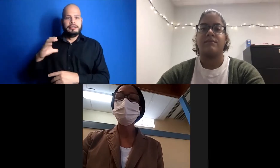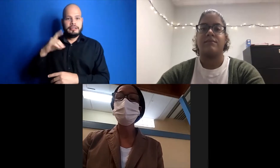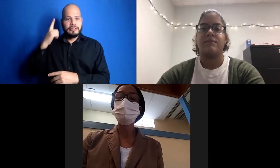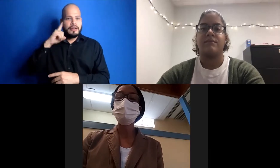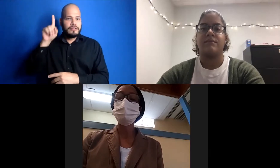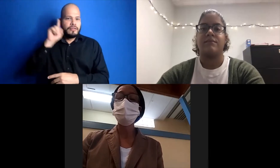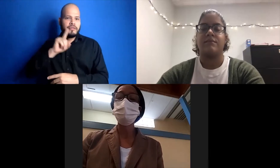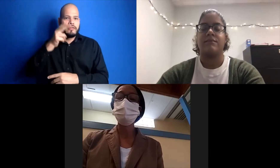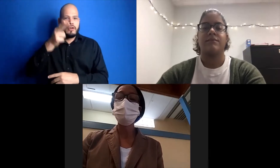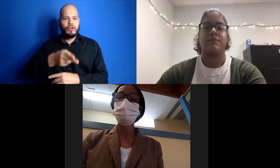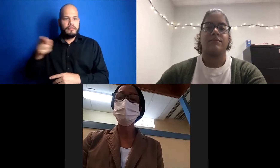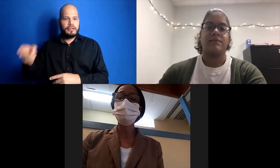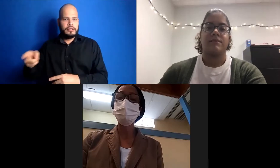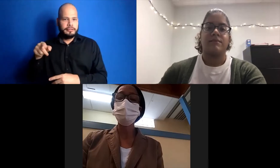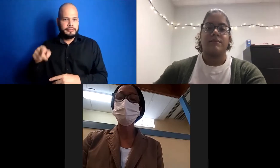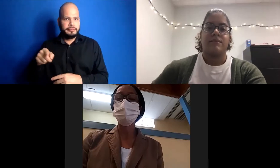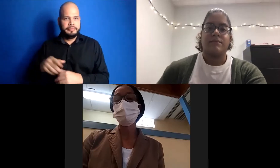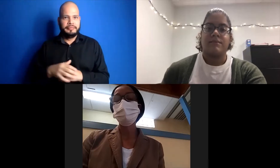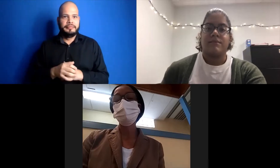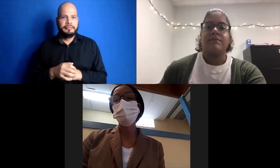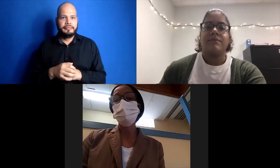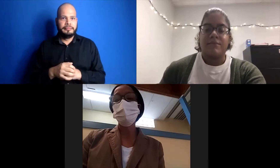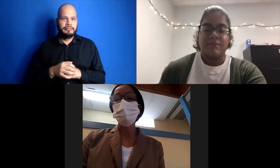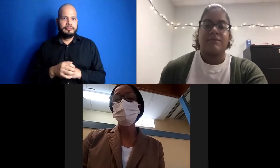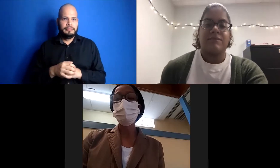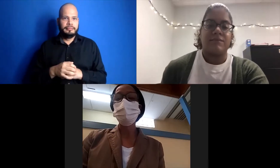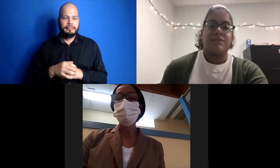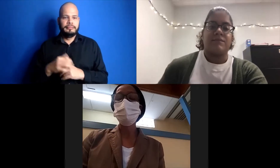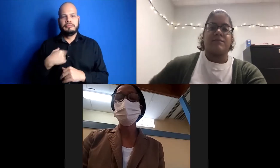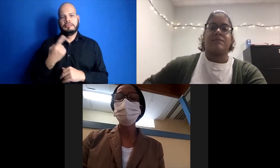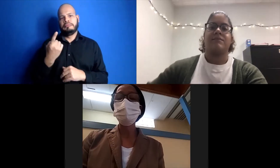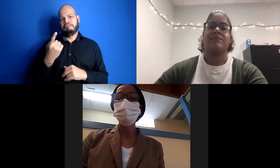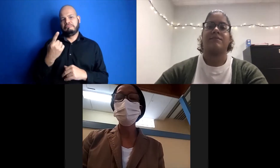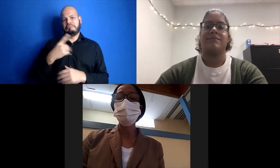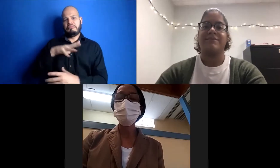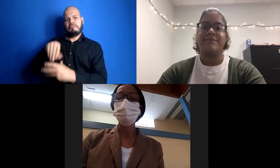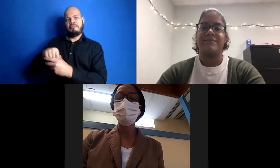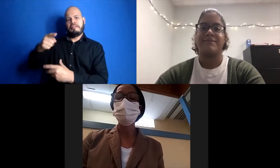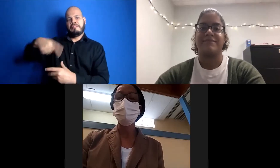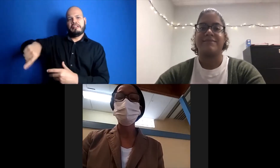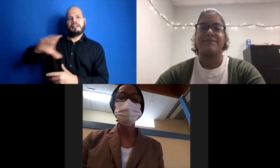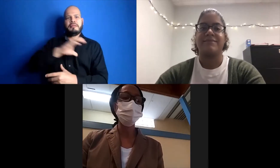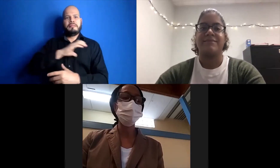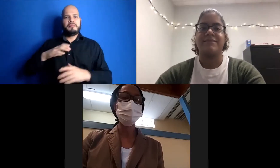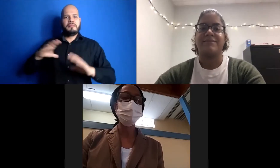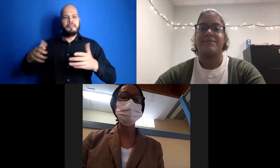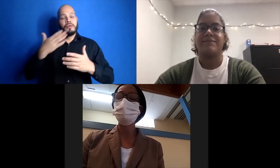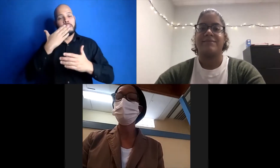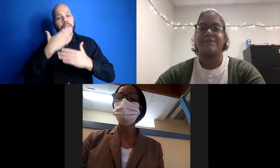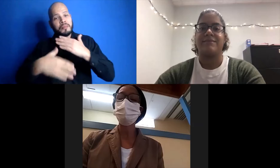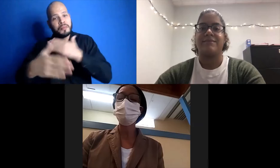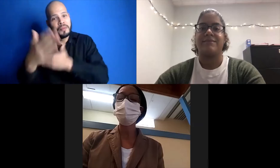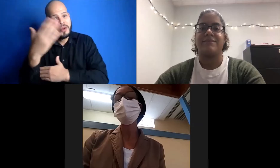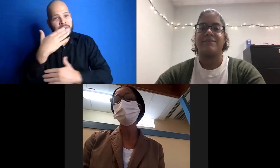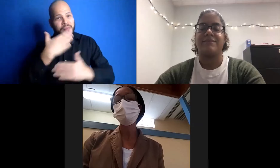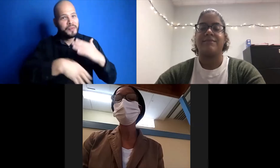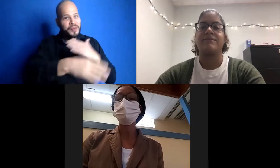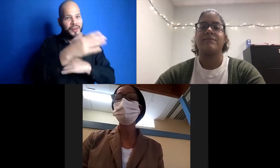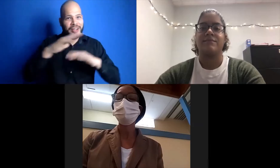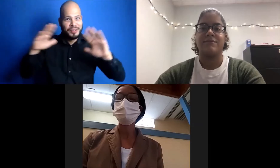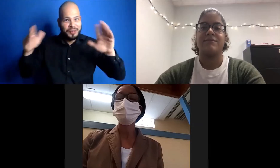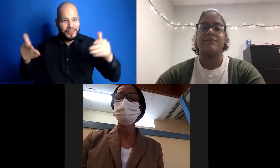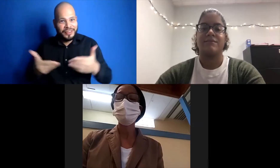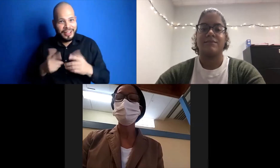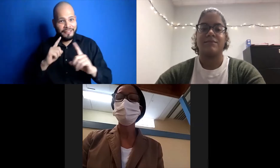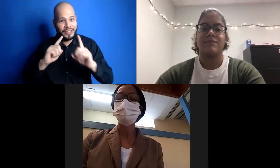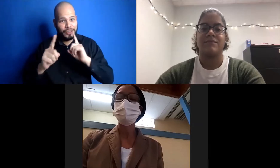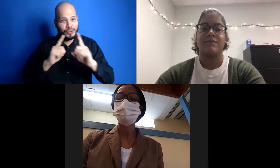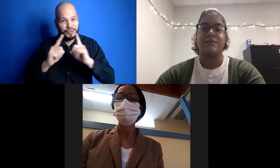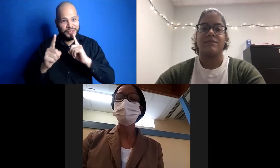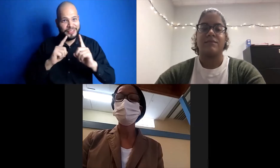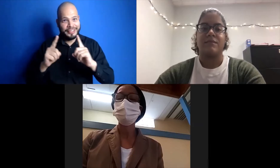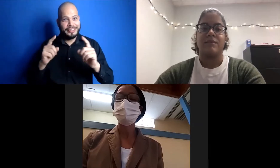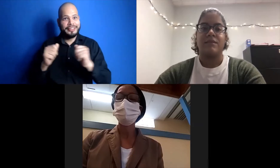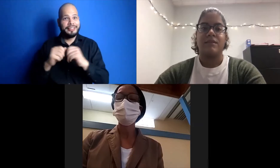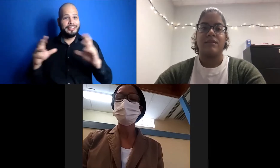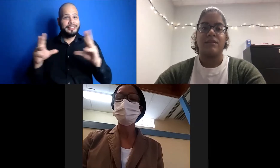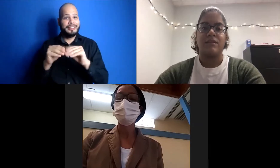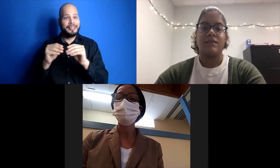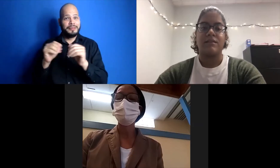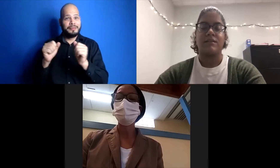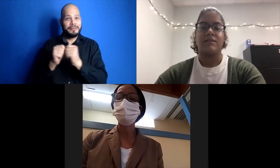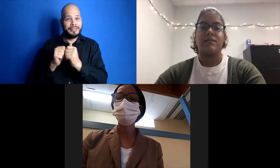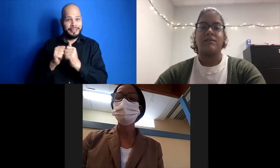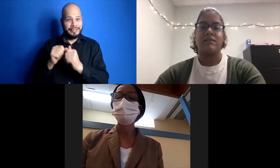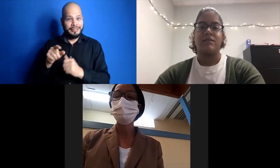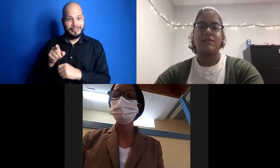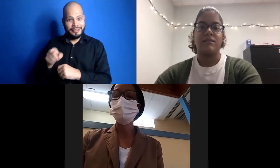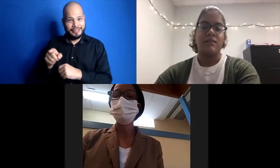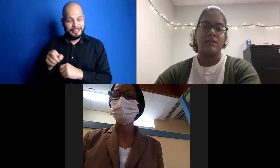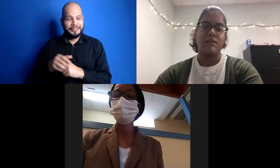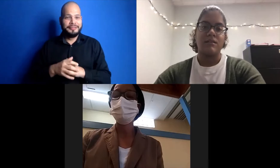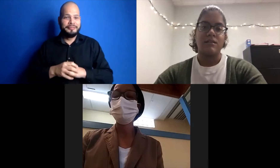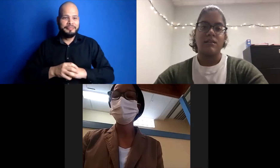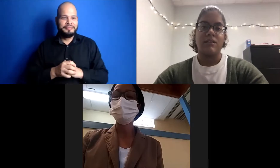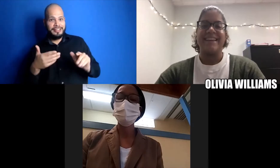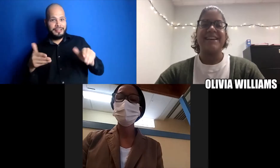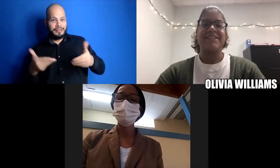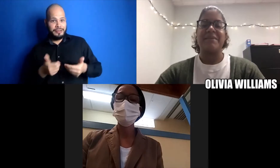Island I'm one of the Commissioners good morning and welcome to this interview session so my name